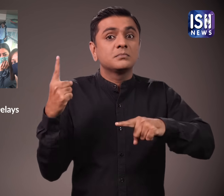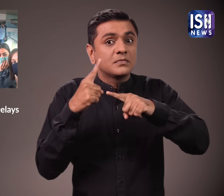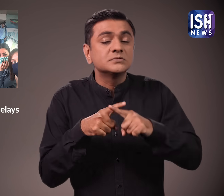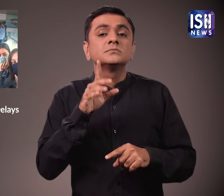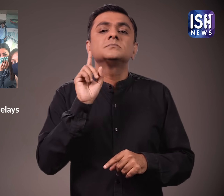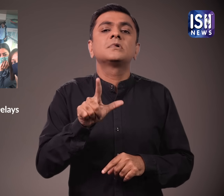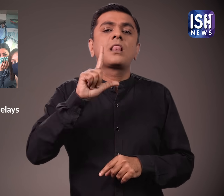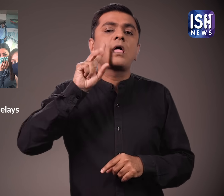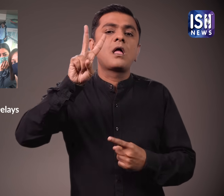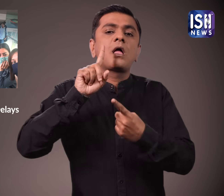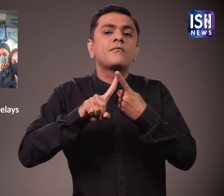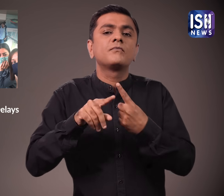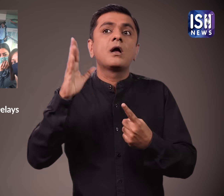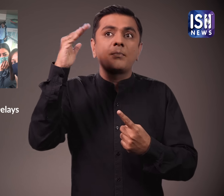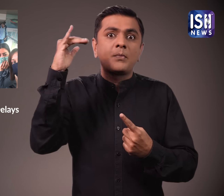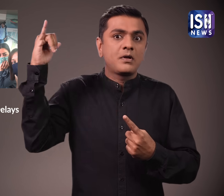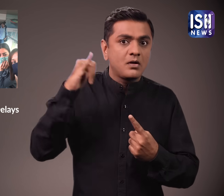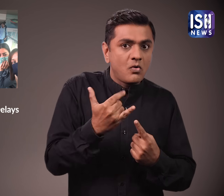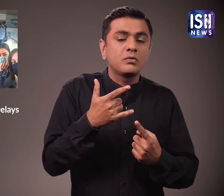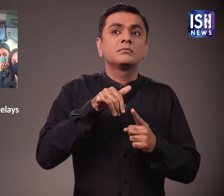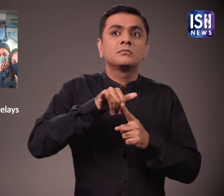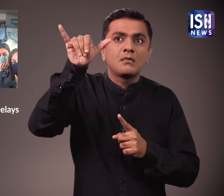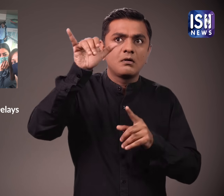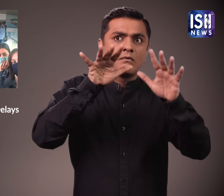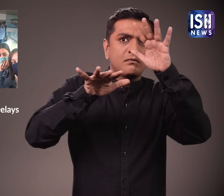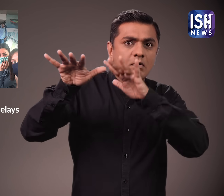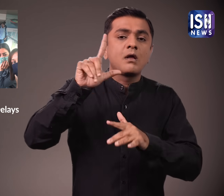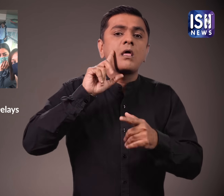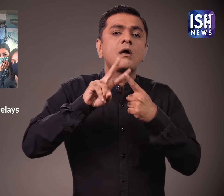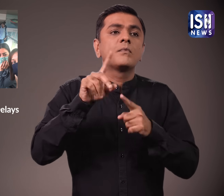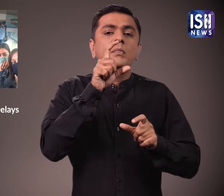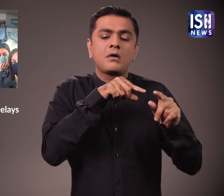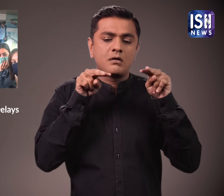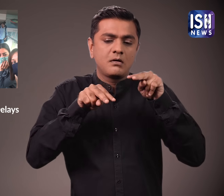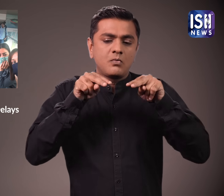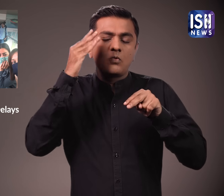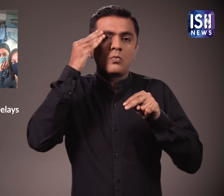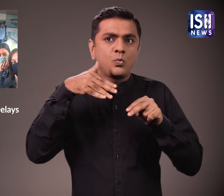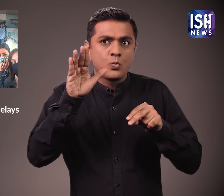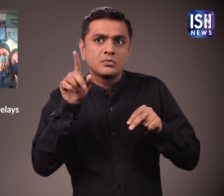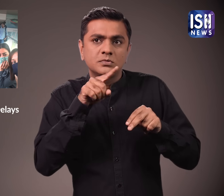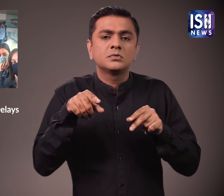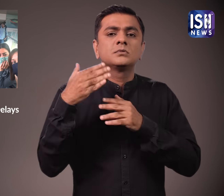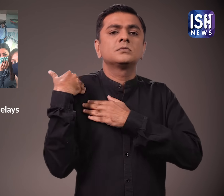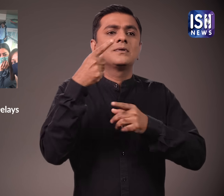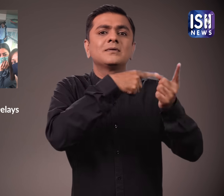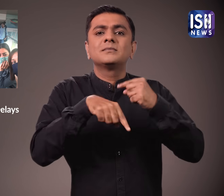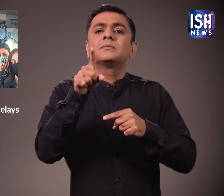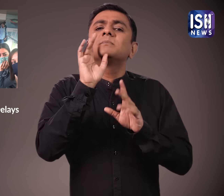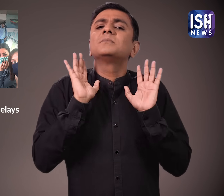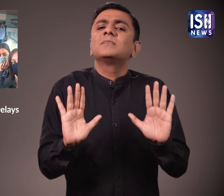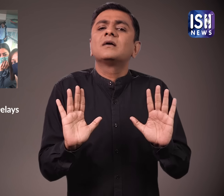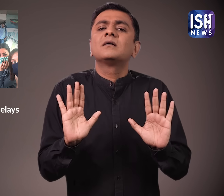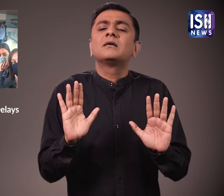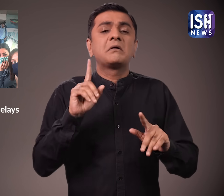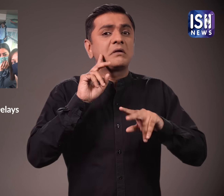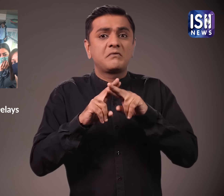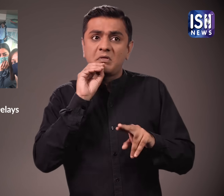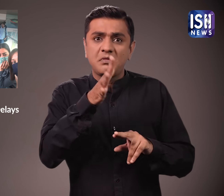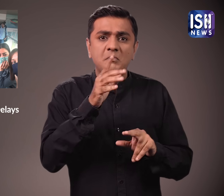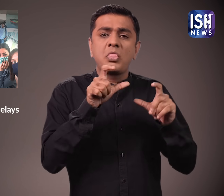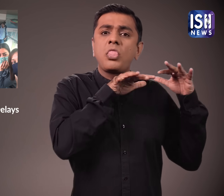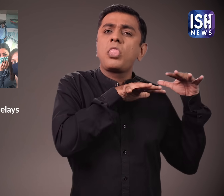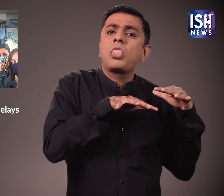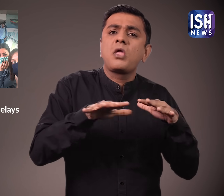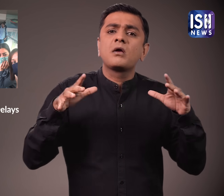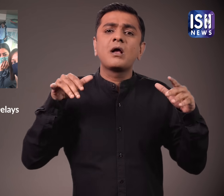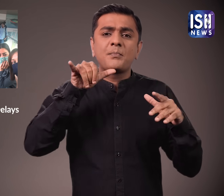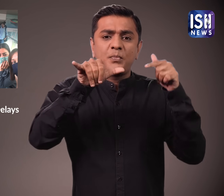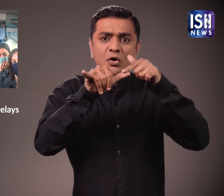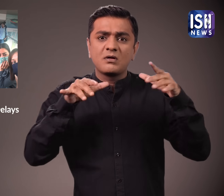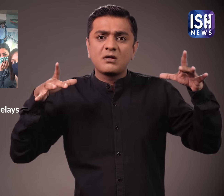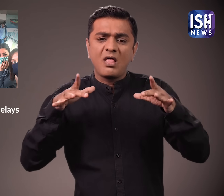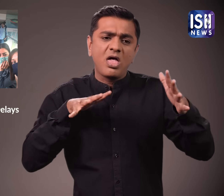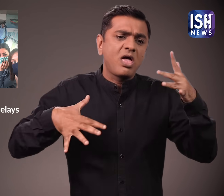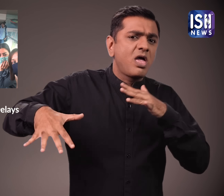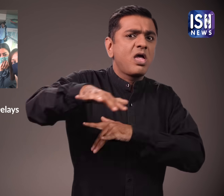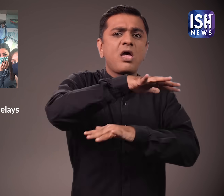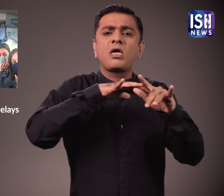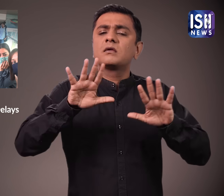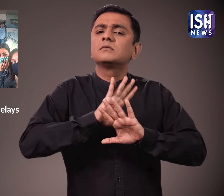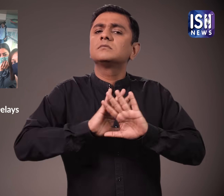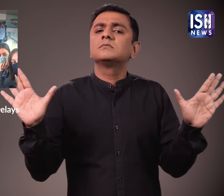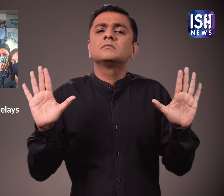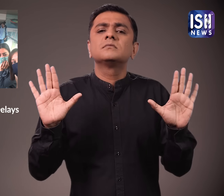In order to avoid over crowding at airports, the passengers should be informed in real-time about flight status.